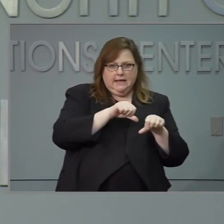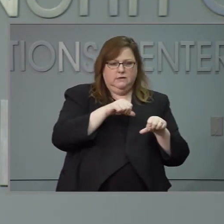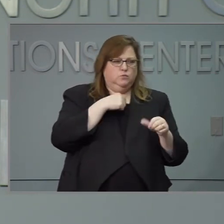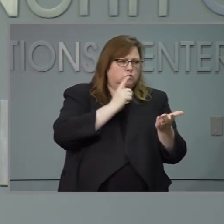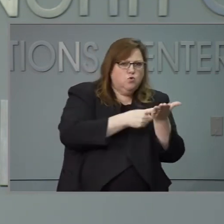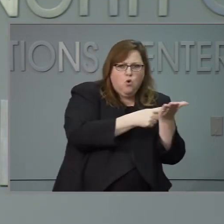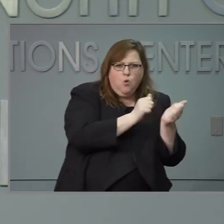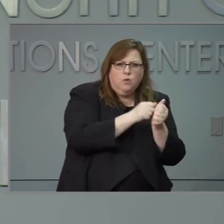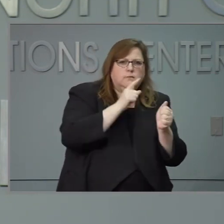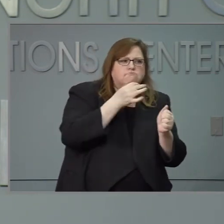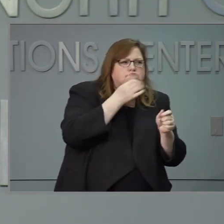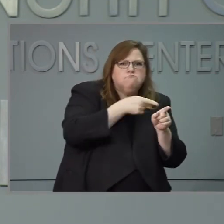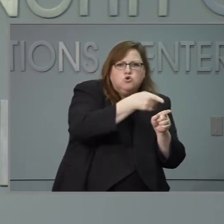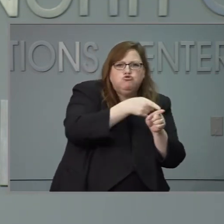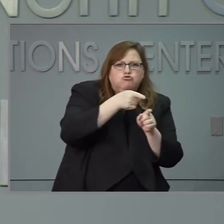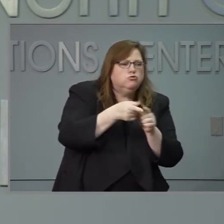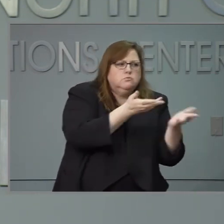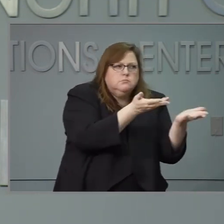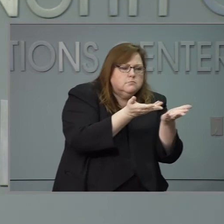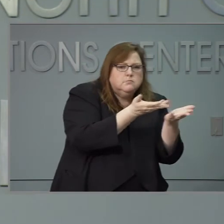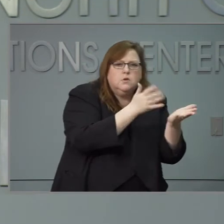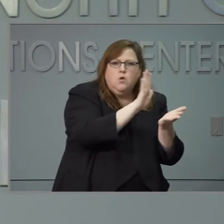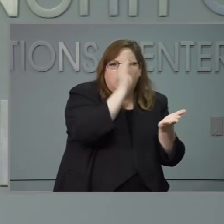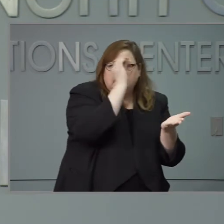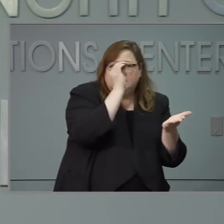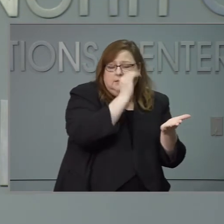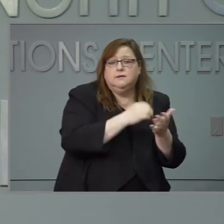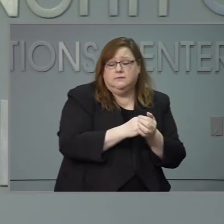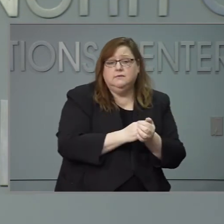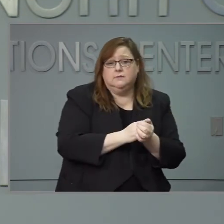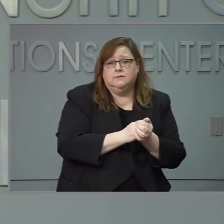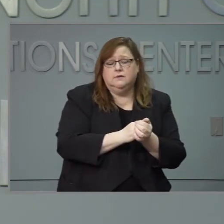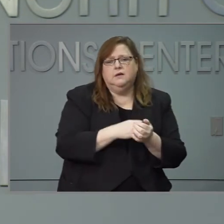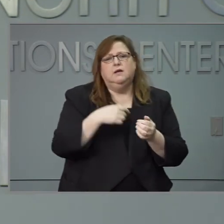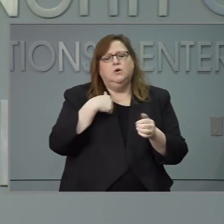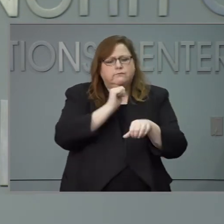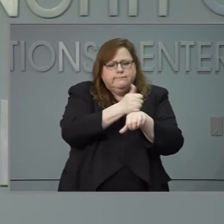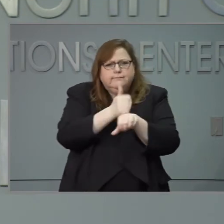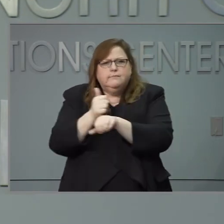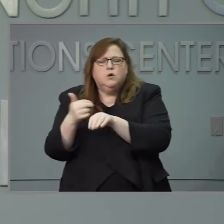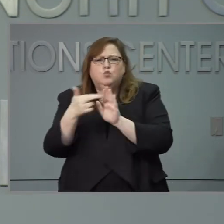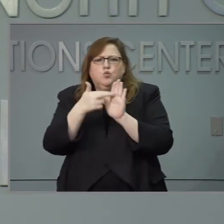COOPER LO VETÓ, LO VETÓ, LO VEÓO VETÓ. COMO REPUBLICANOS TENEMOS